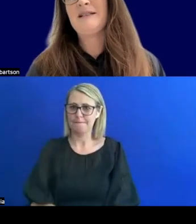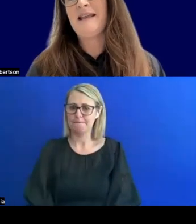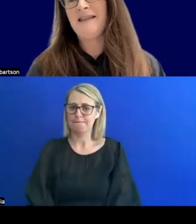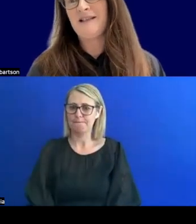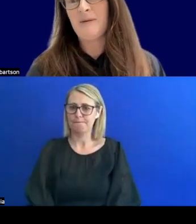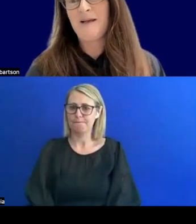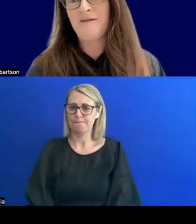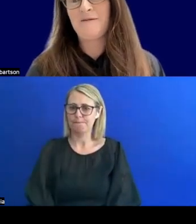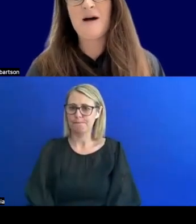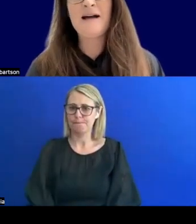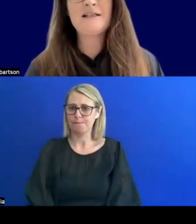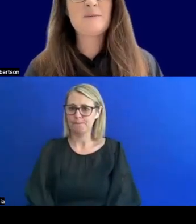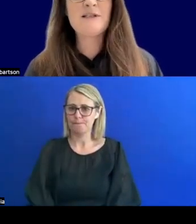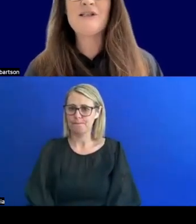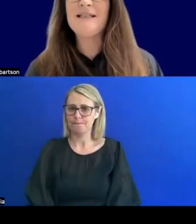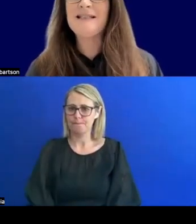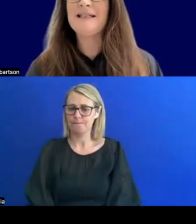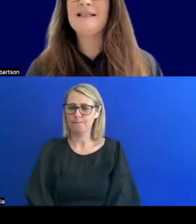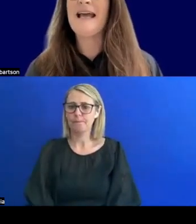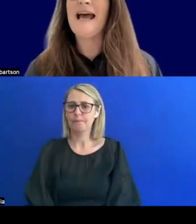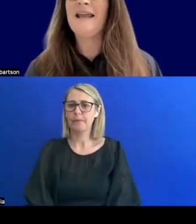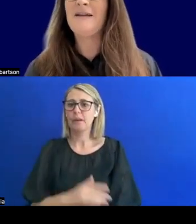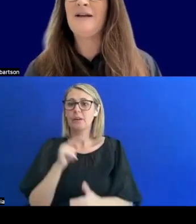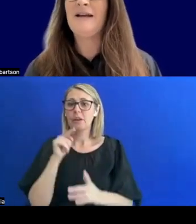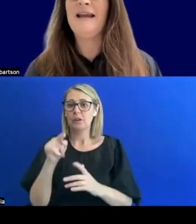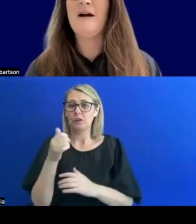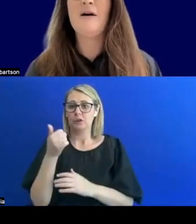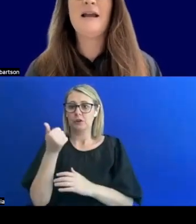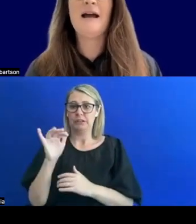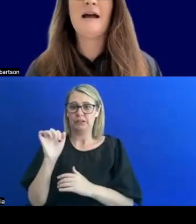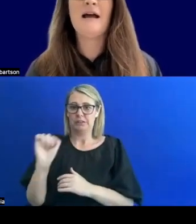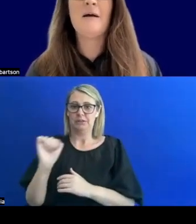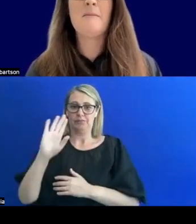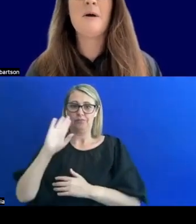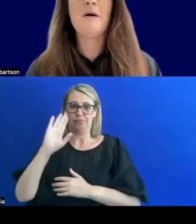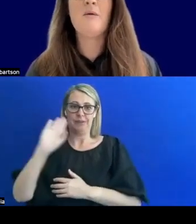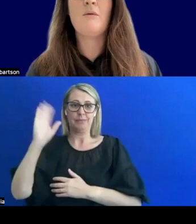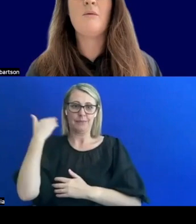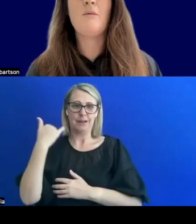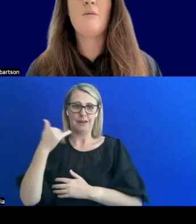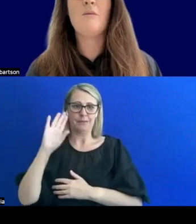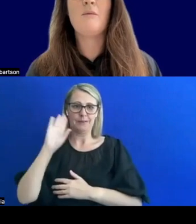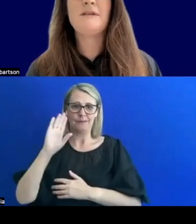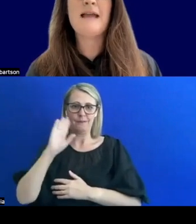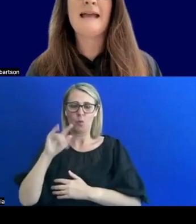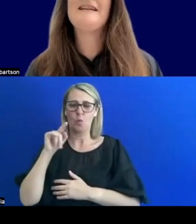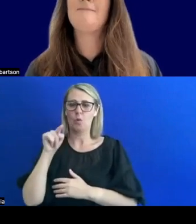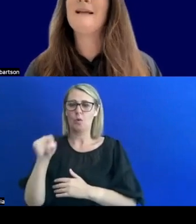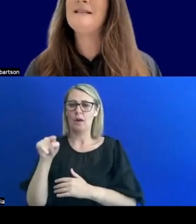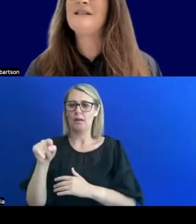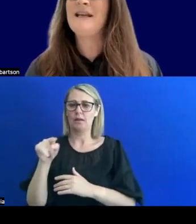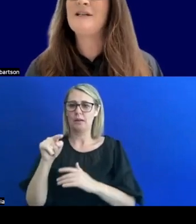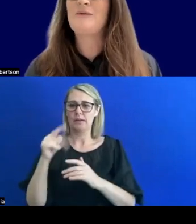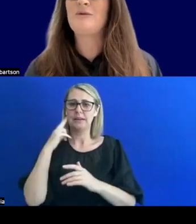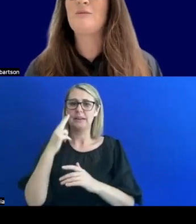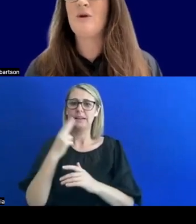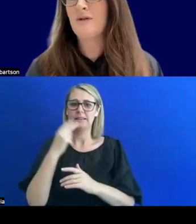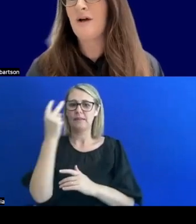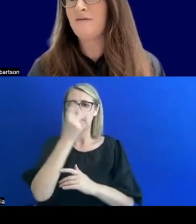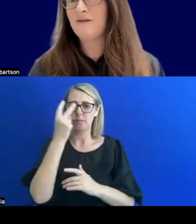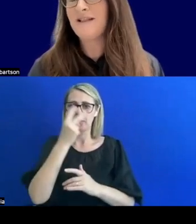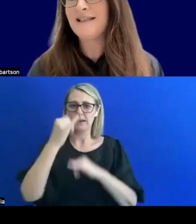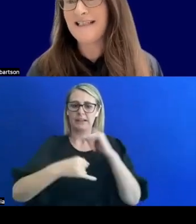present this topic for us, which she did at Deafblind International’s World Conference